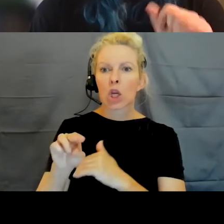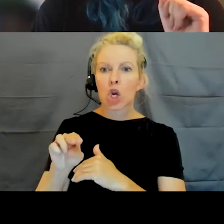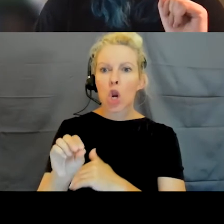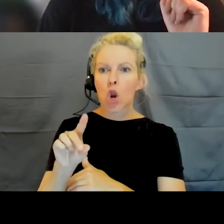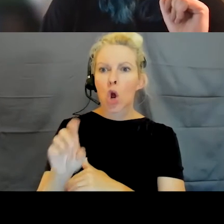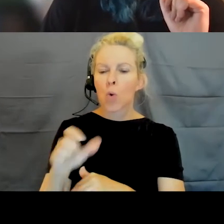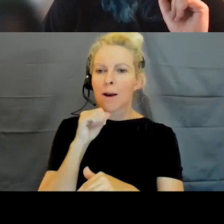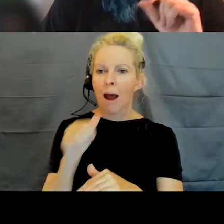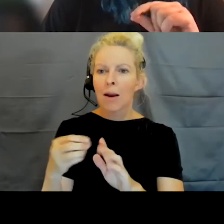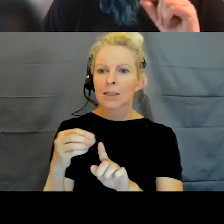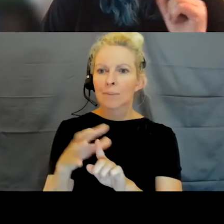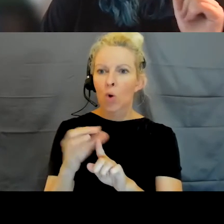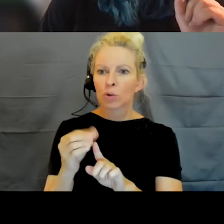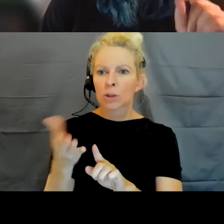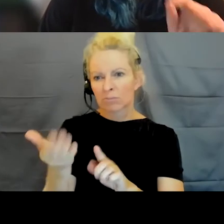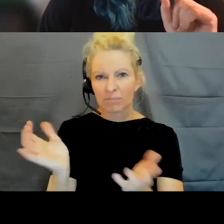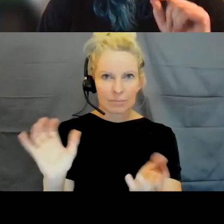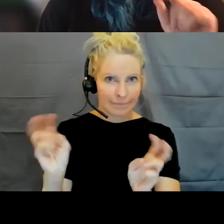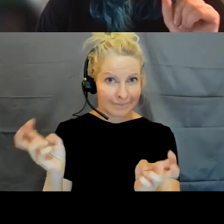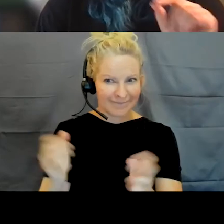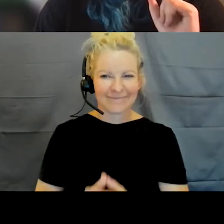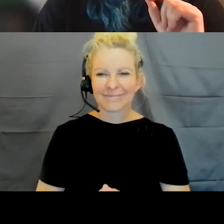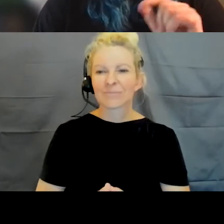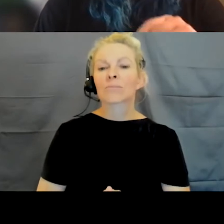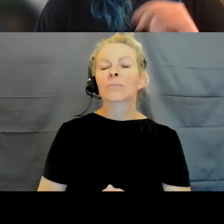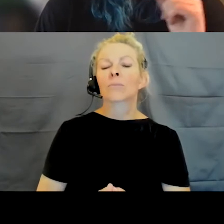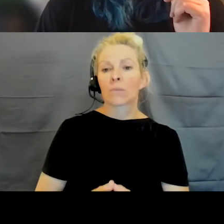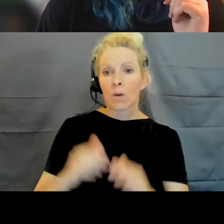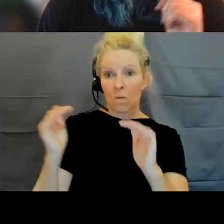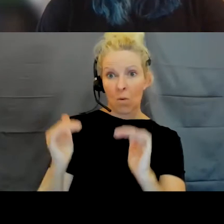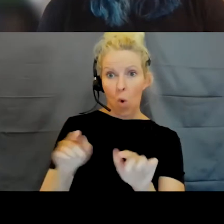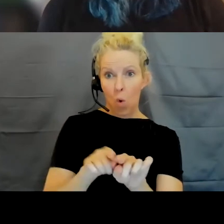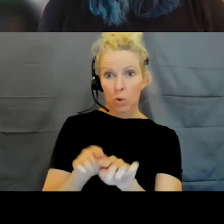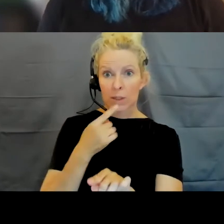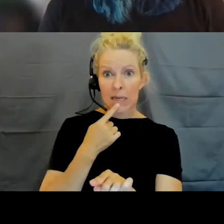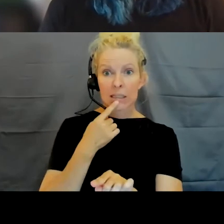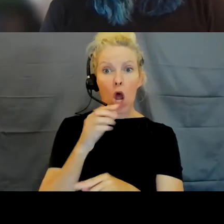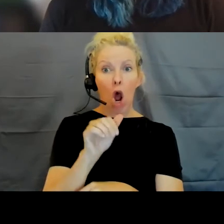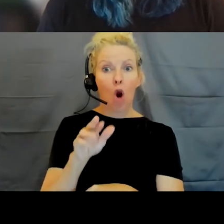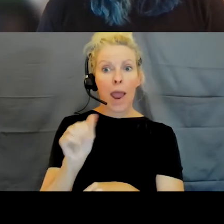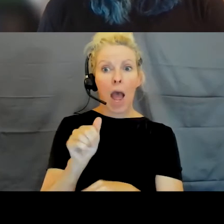exposed, that is how they put it. In this case it does tell me aria-hidden is an ancestor of Maine,